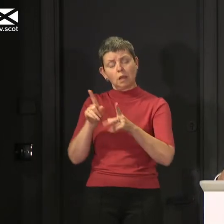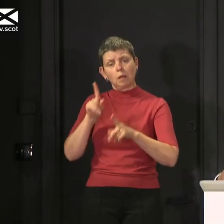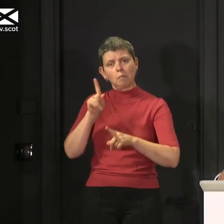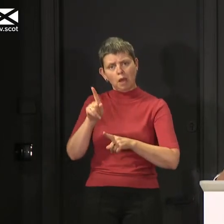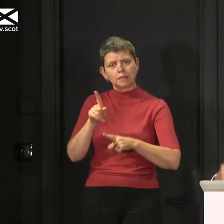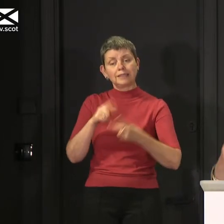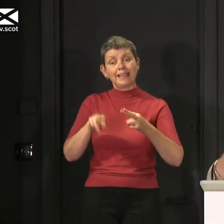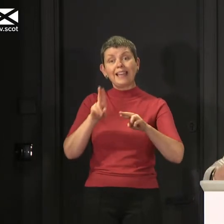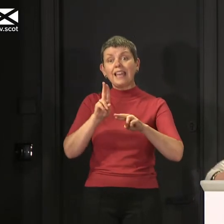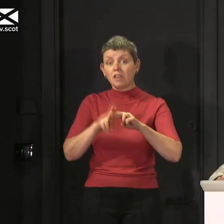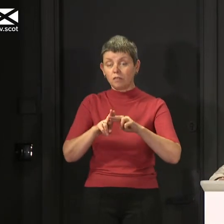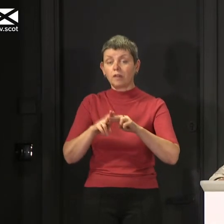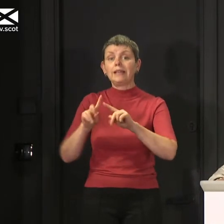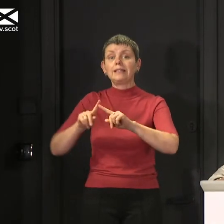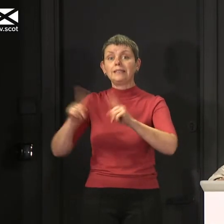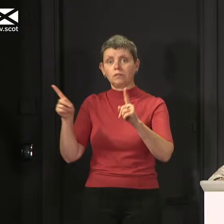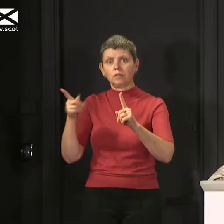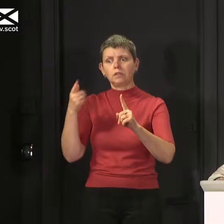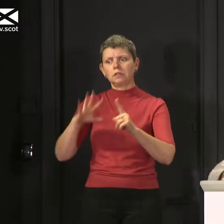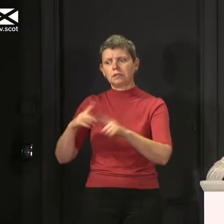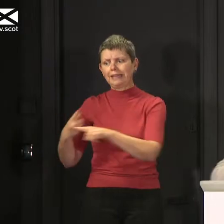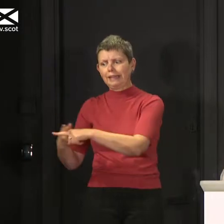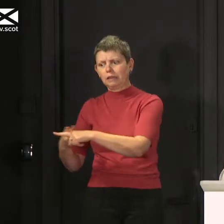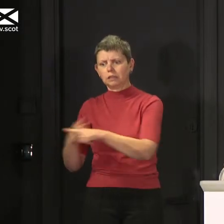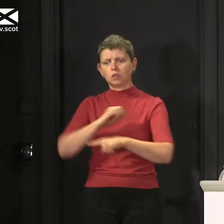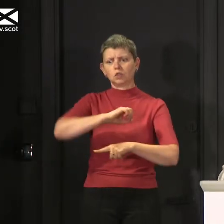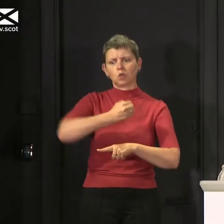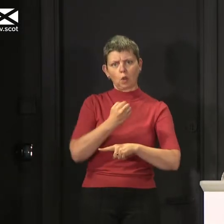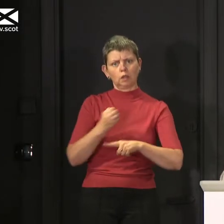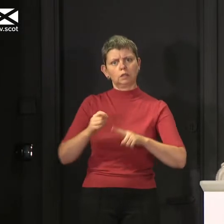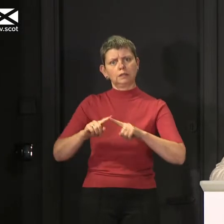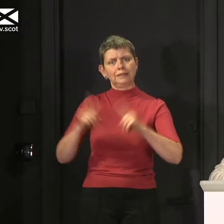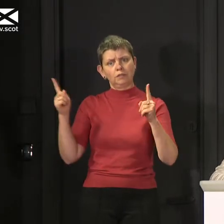that are able to come into England without quarantine from the list that the Scottish